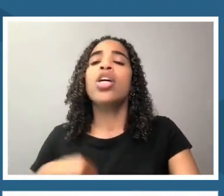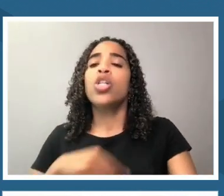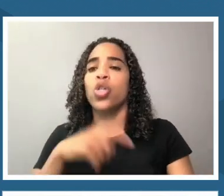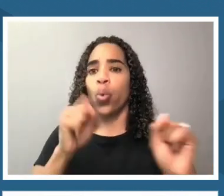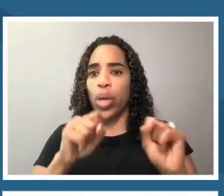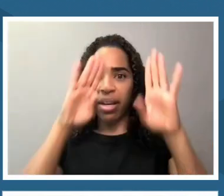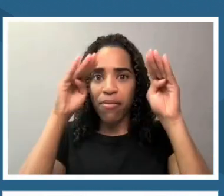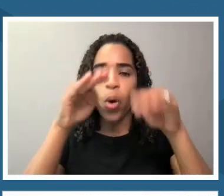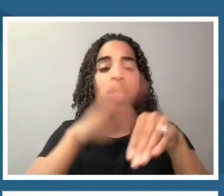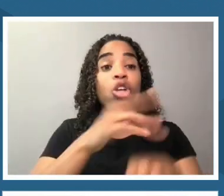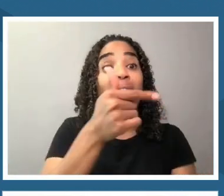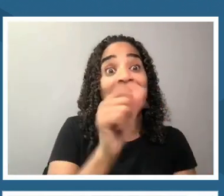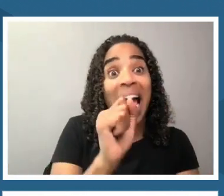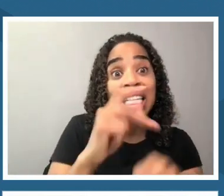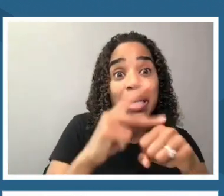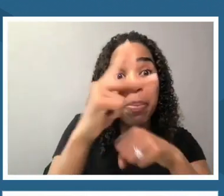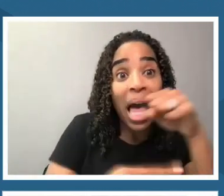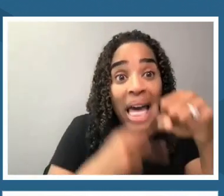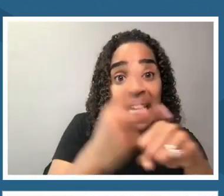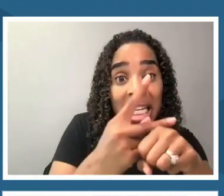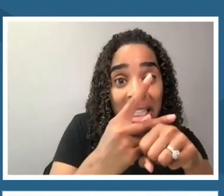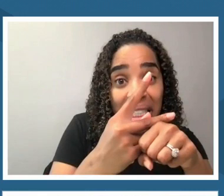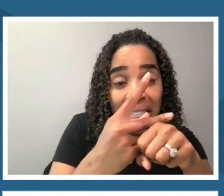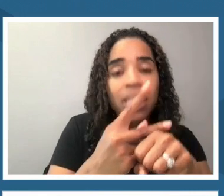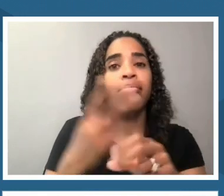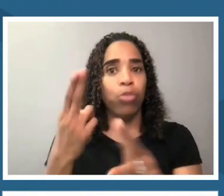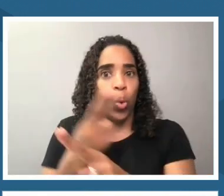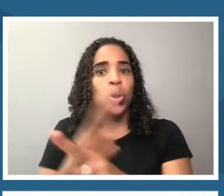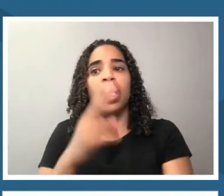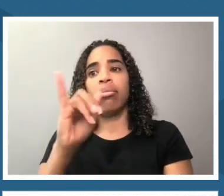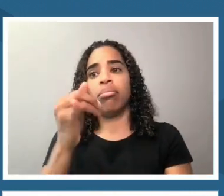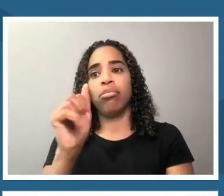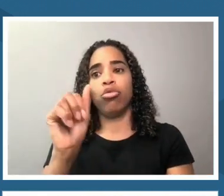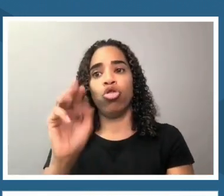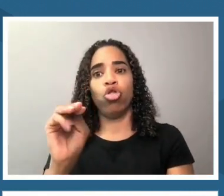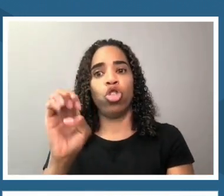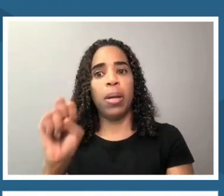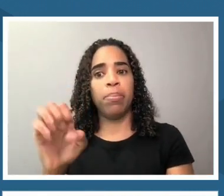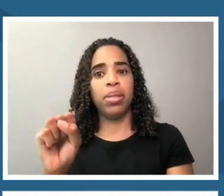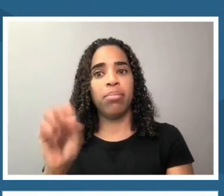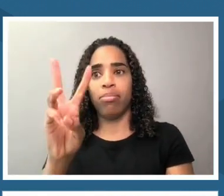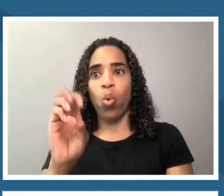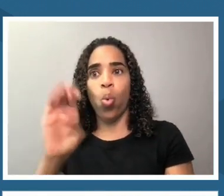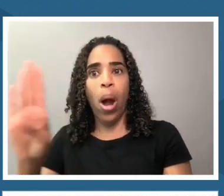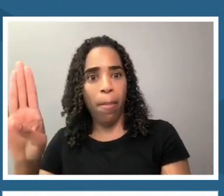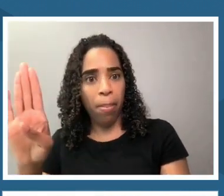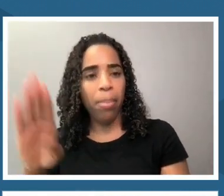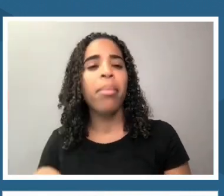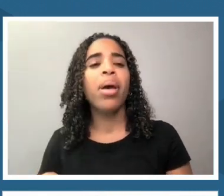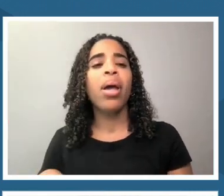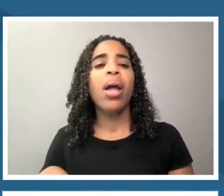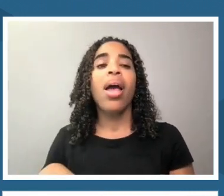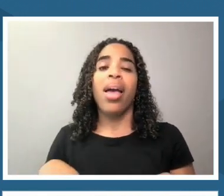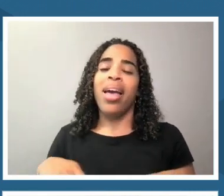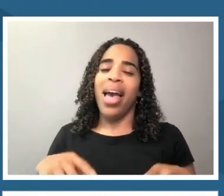basically in a matter of days with james webb and obviously us as humans we're always